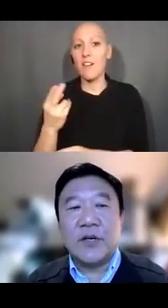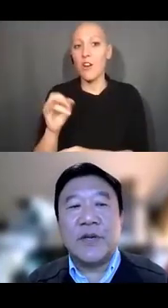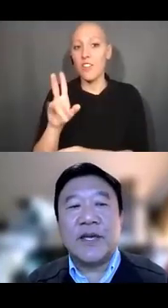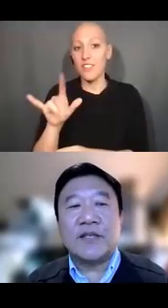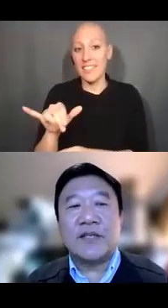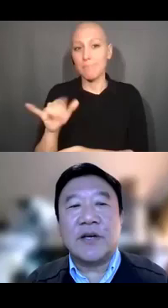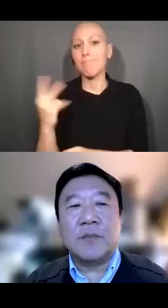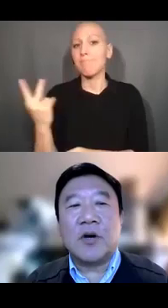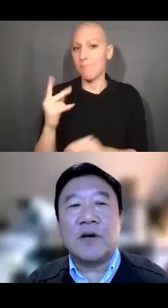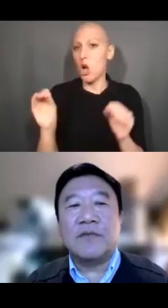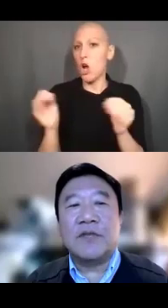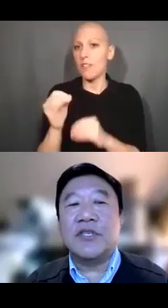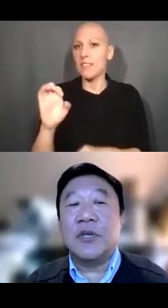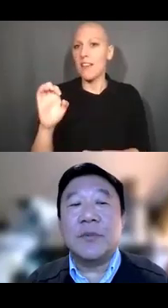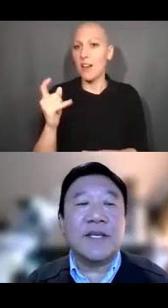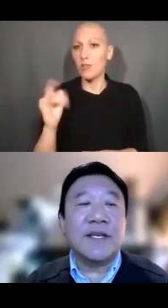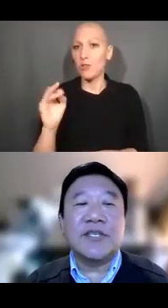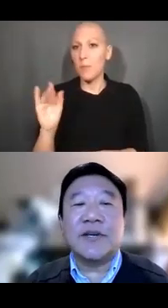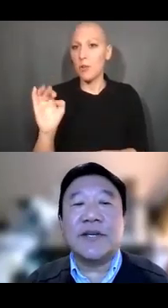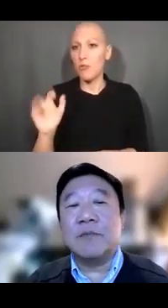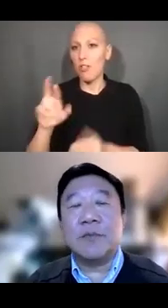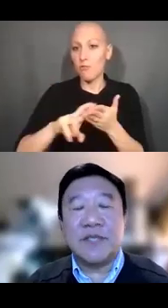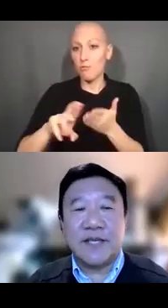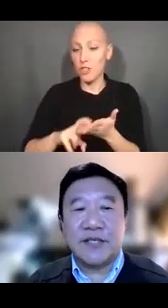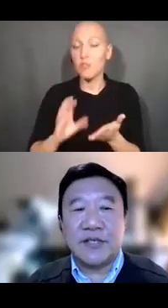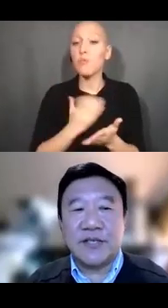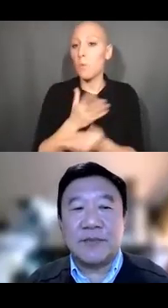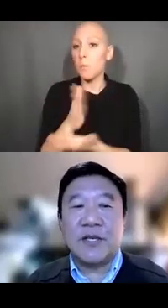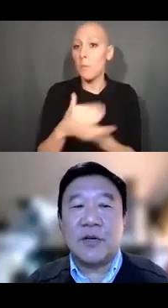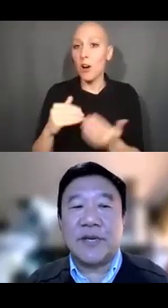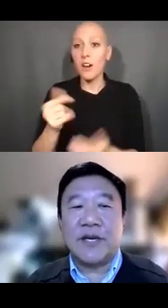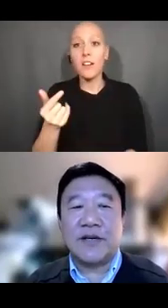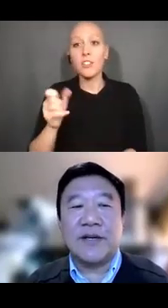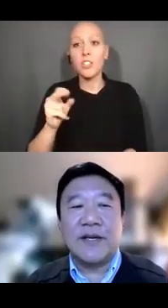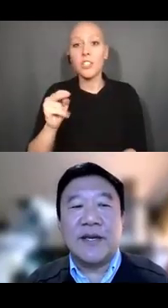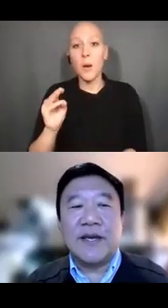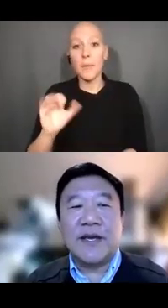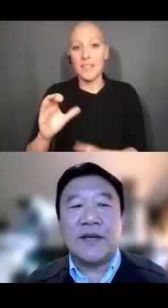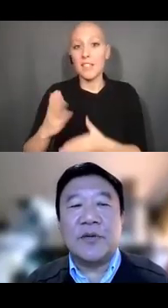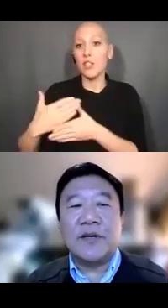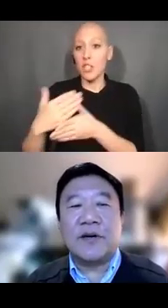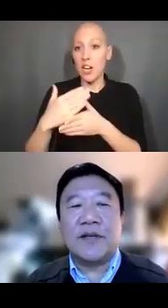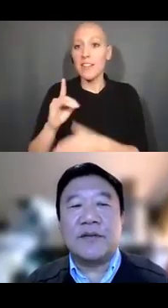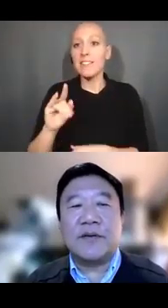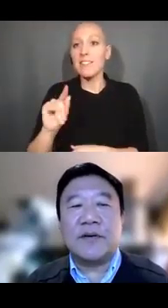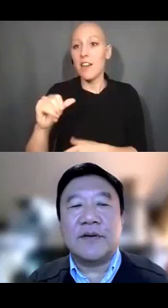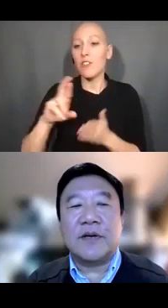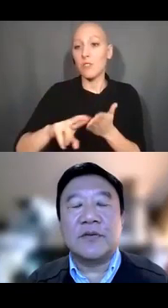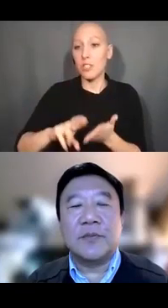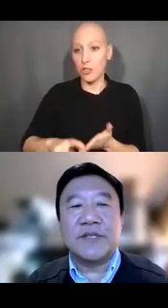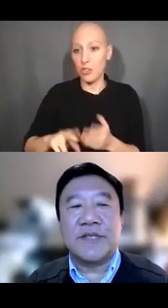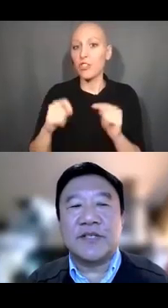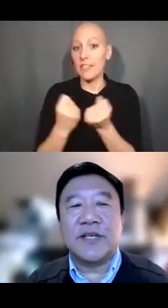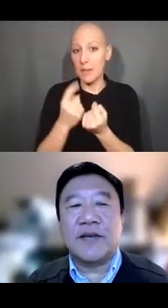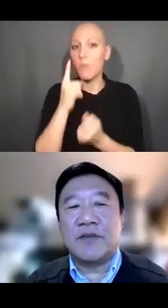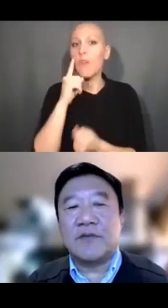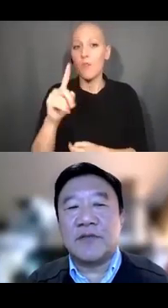We actually are part of the Genomic Data Sharing Implementation Team in OER. And our group is actually out of the Office